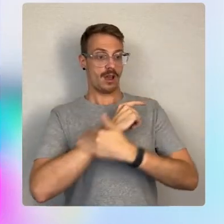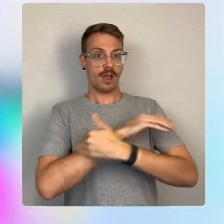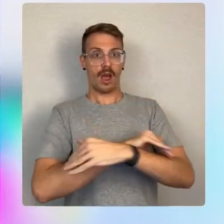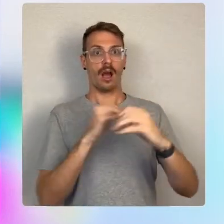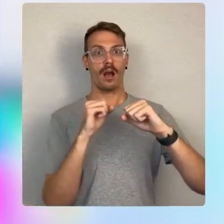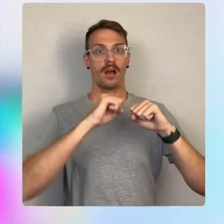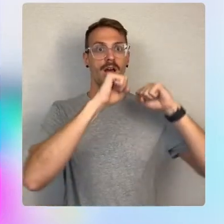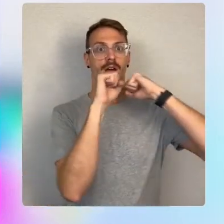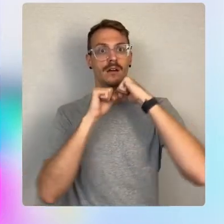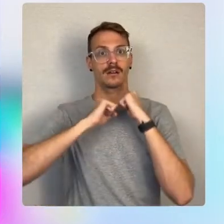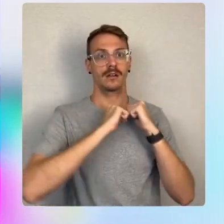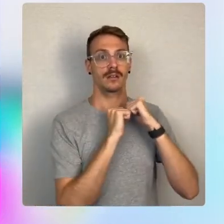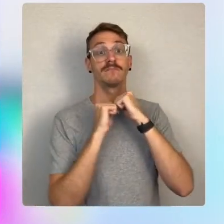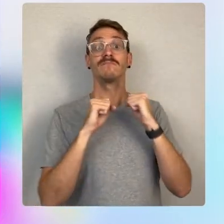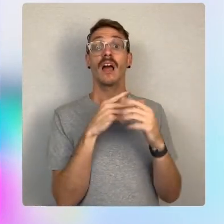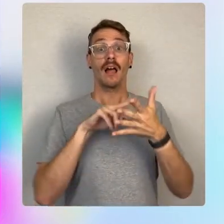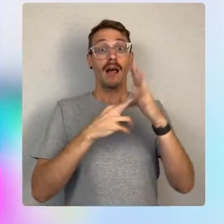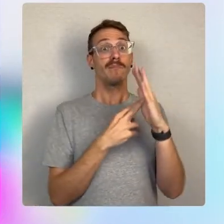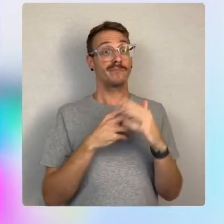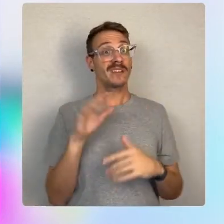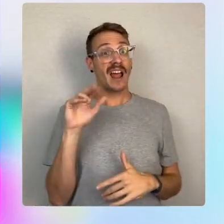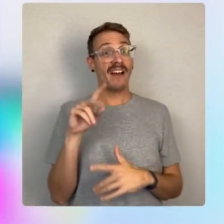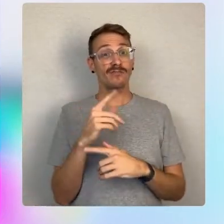And as a result, avatars look and feel so natural.